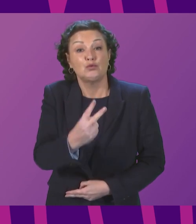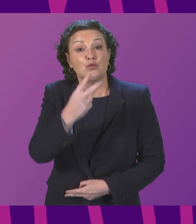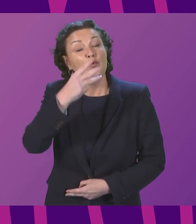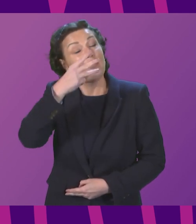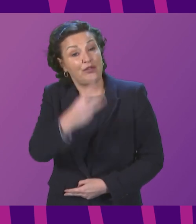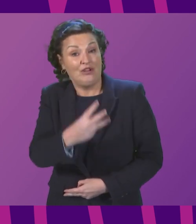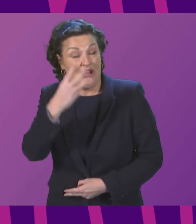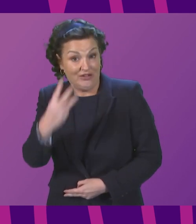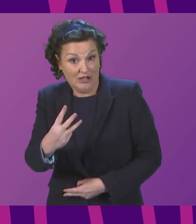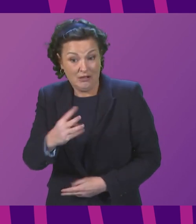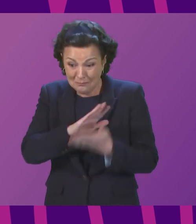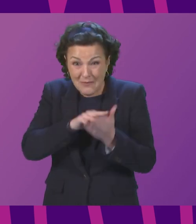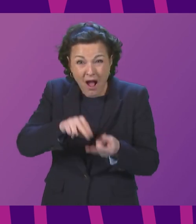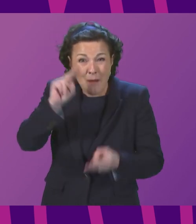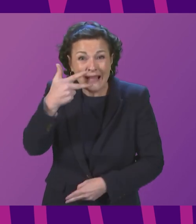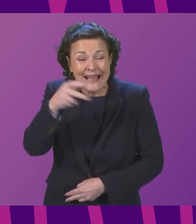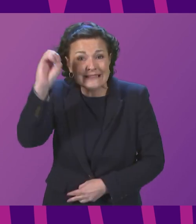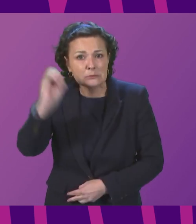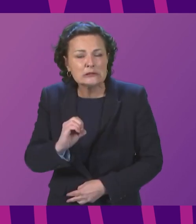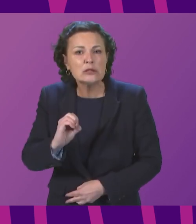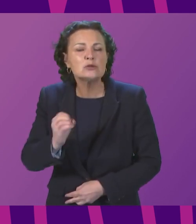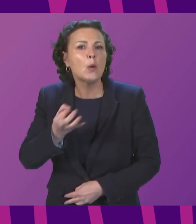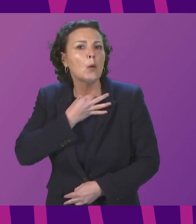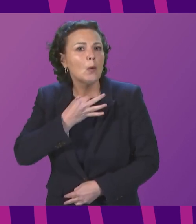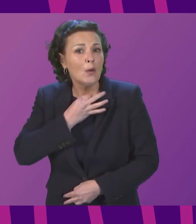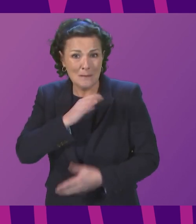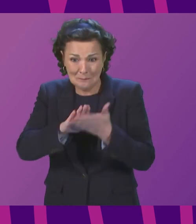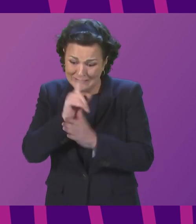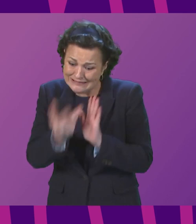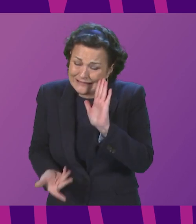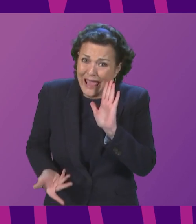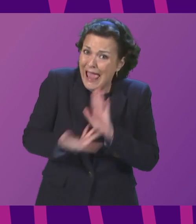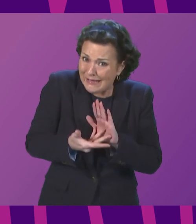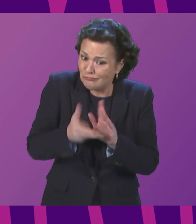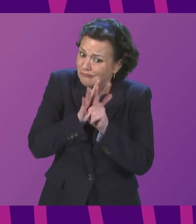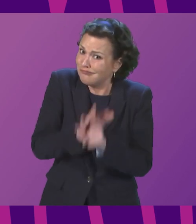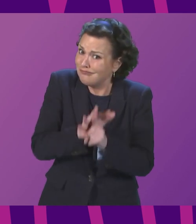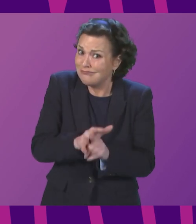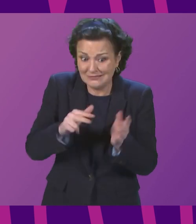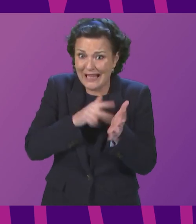rise of 80 per cent. That is putting significant additional pressure on the NHS.